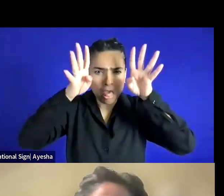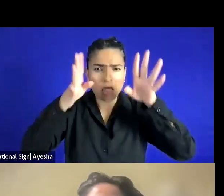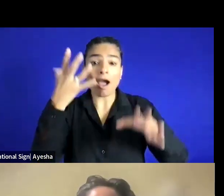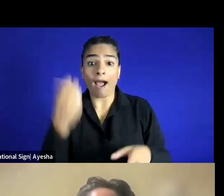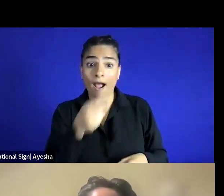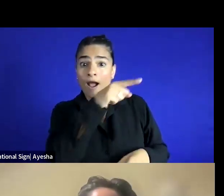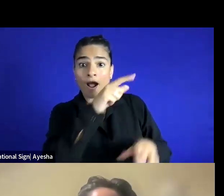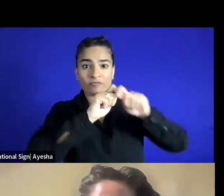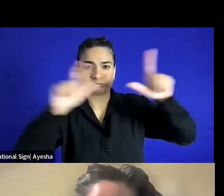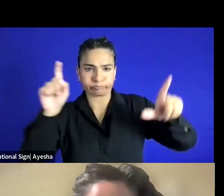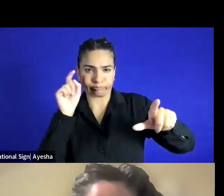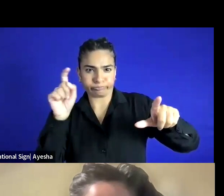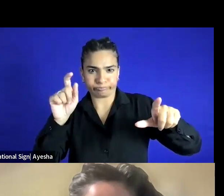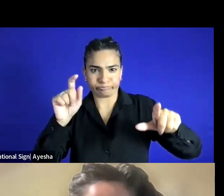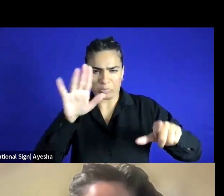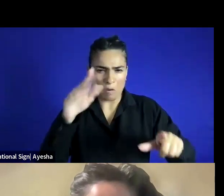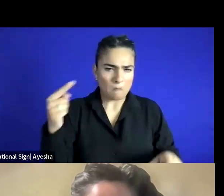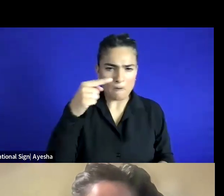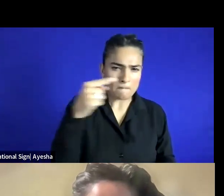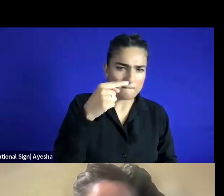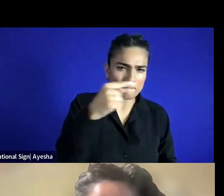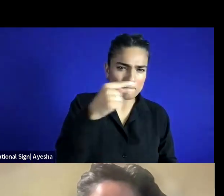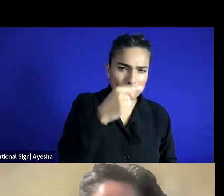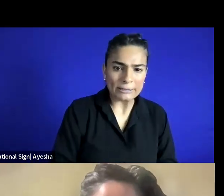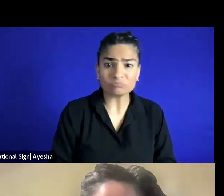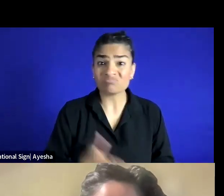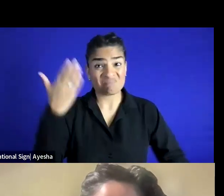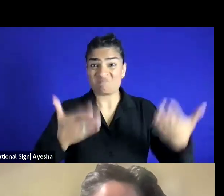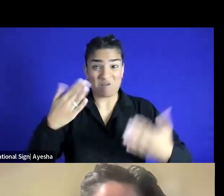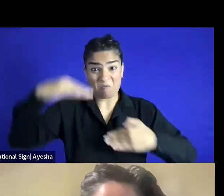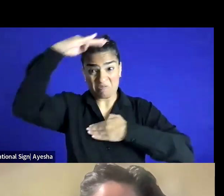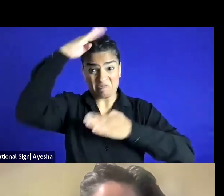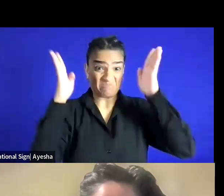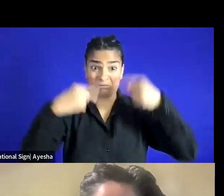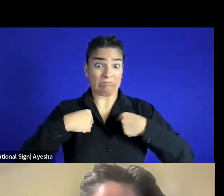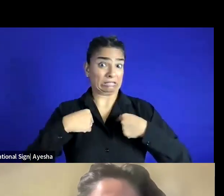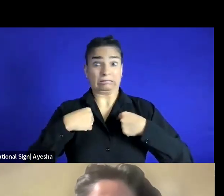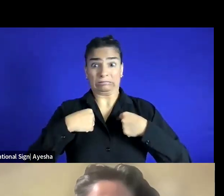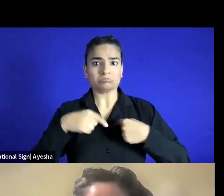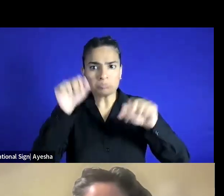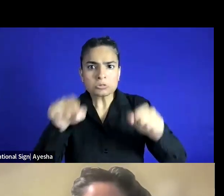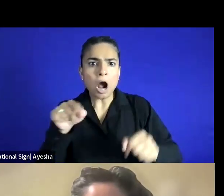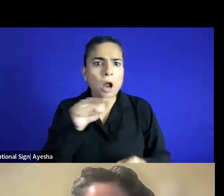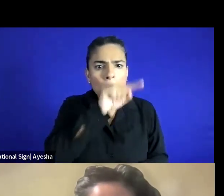It would be if you don't want to use your profile picture, you can use an avatar. So nice!